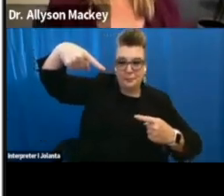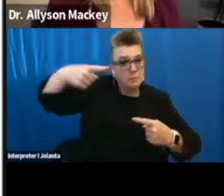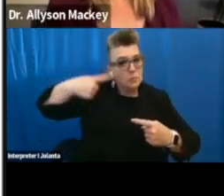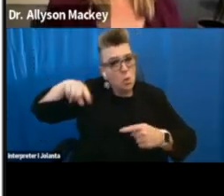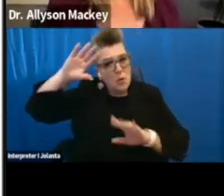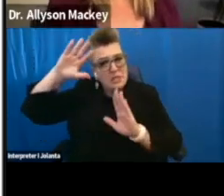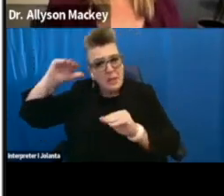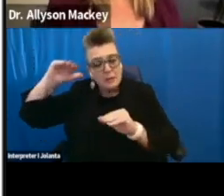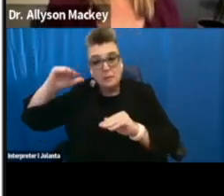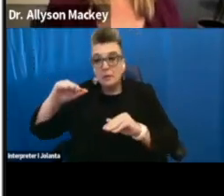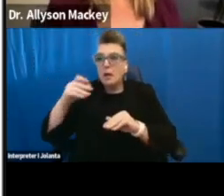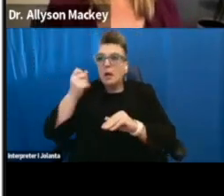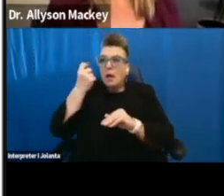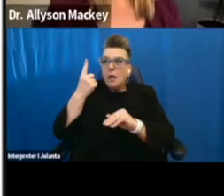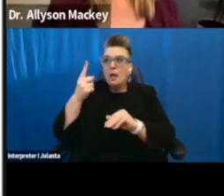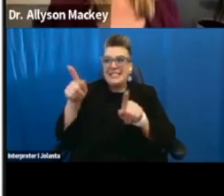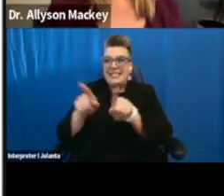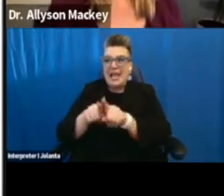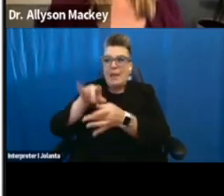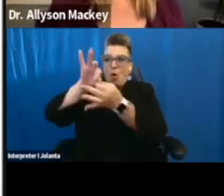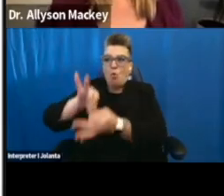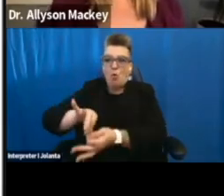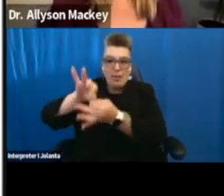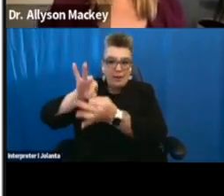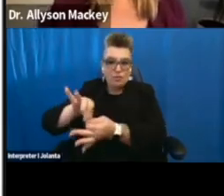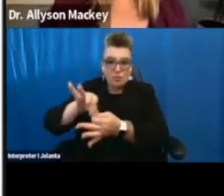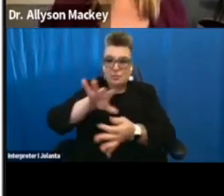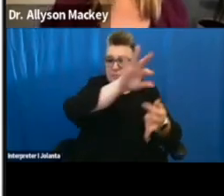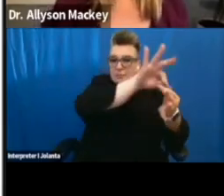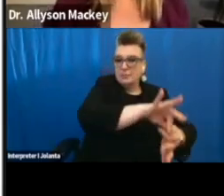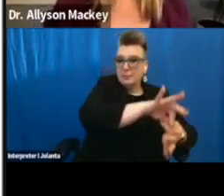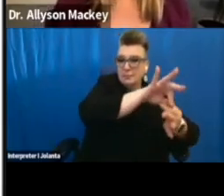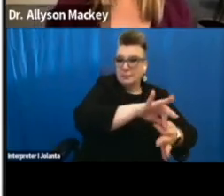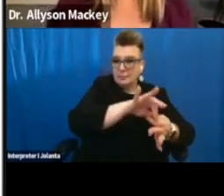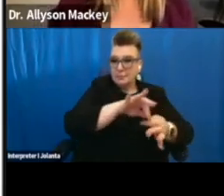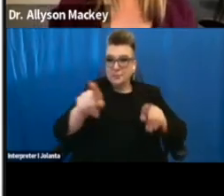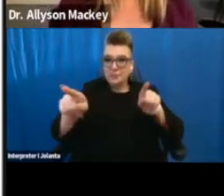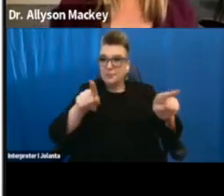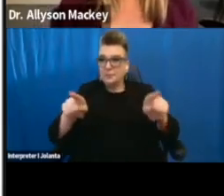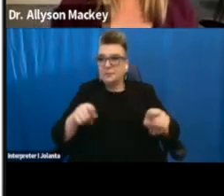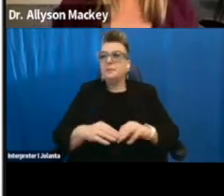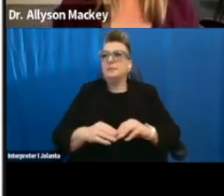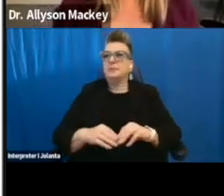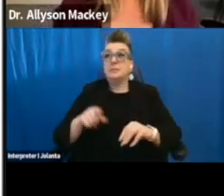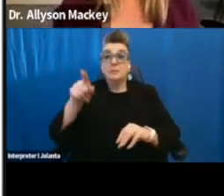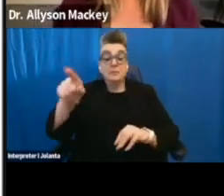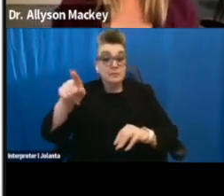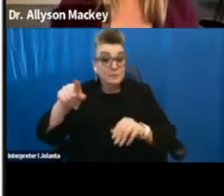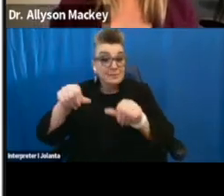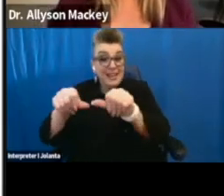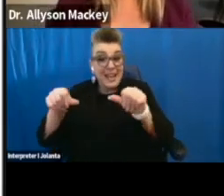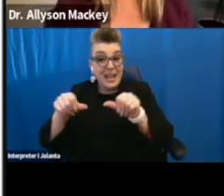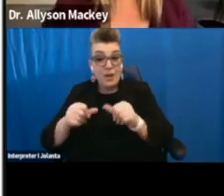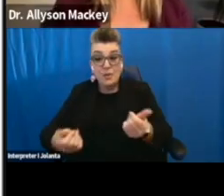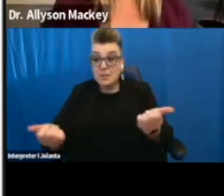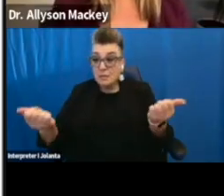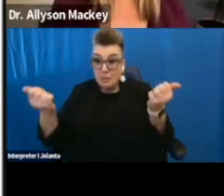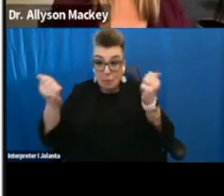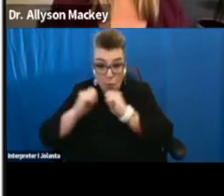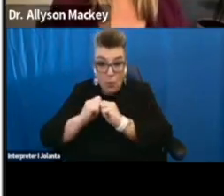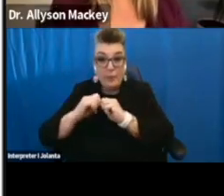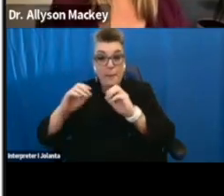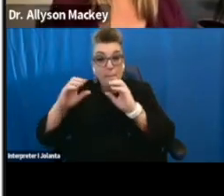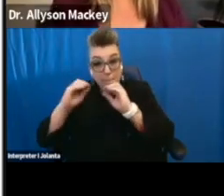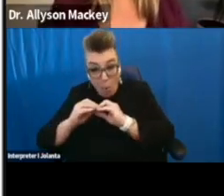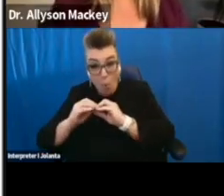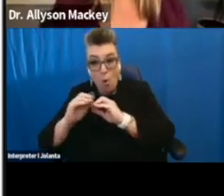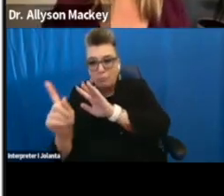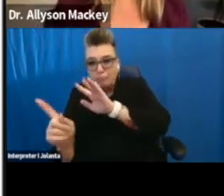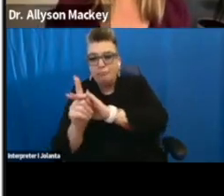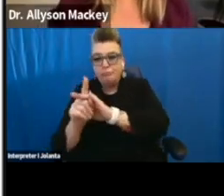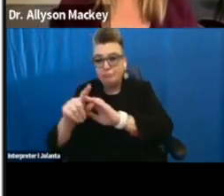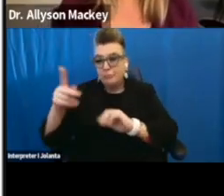correlation areas that have higher PV expression have higher Hurst exponent